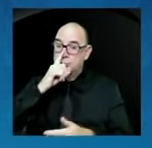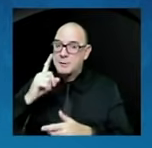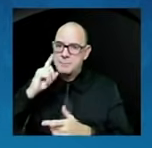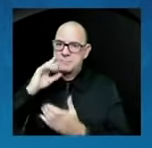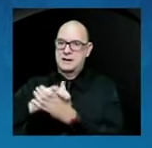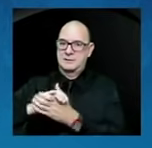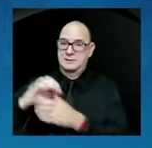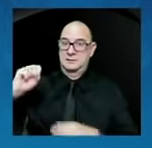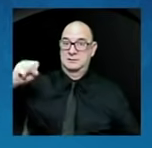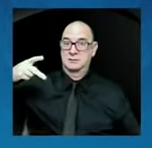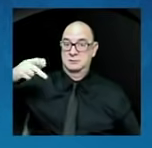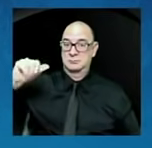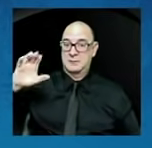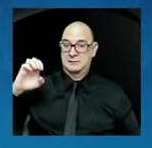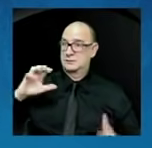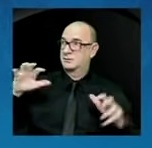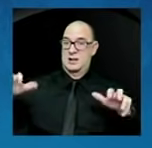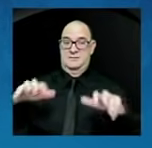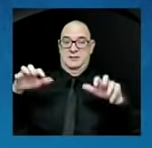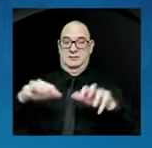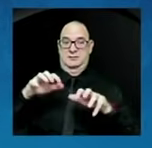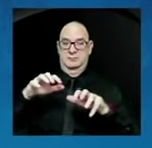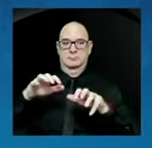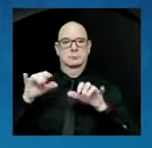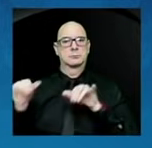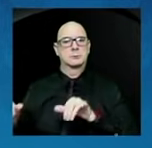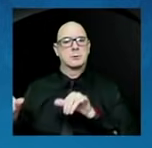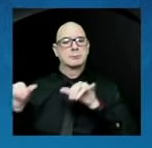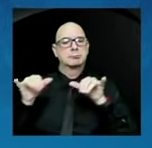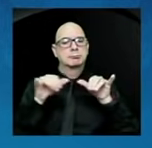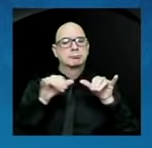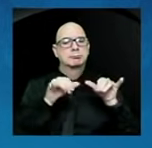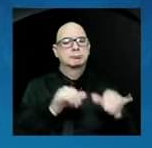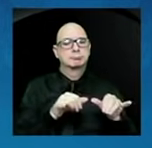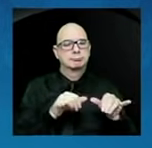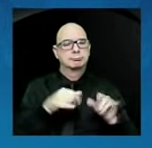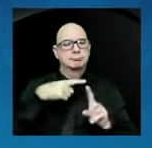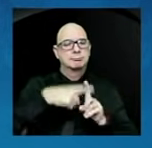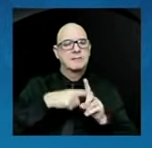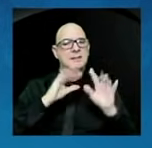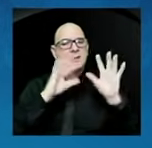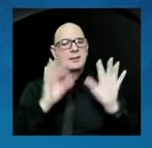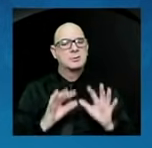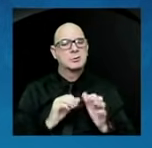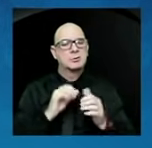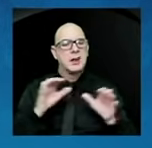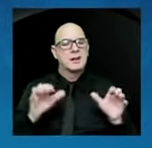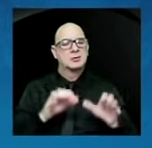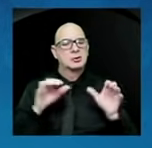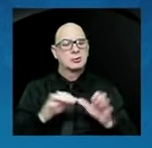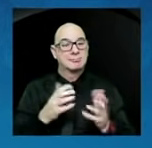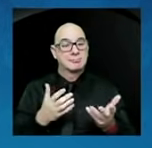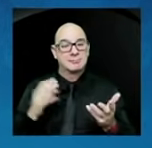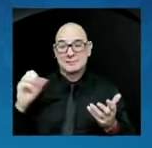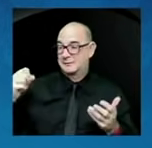I TRULY BELIEVE ACTIVITY